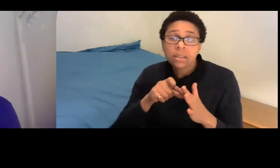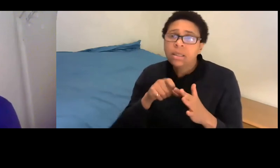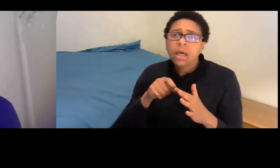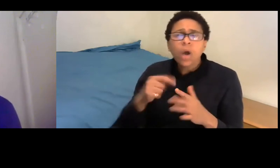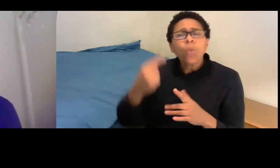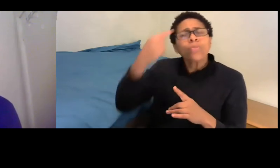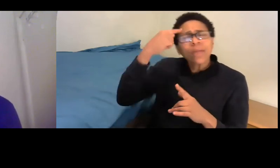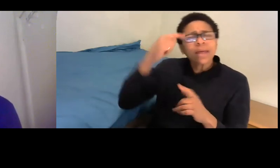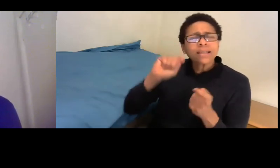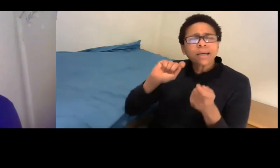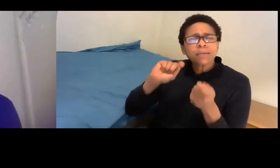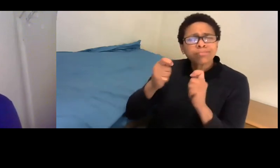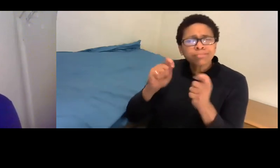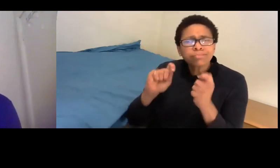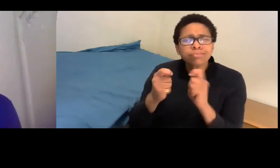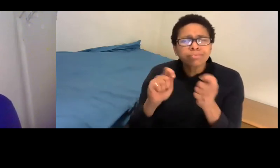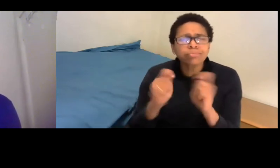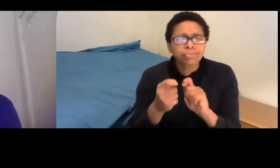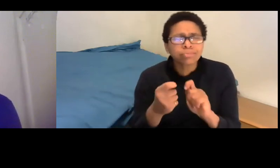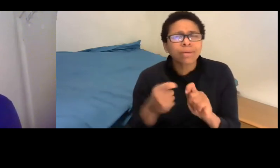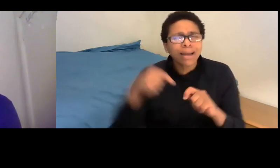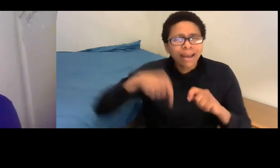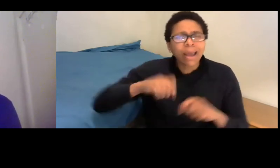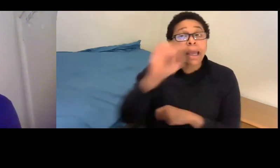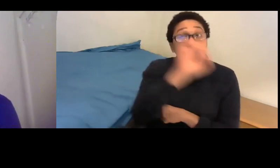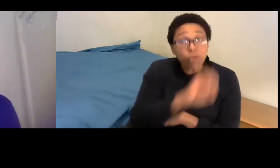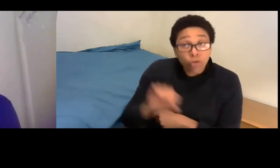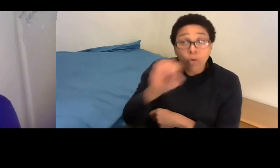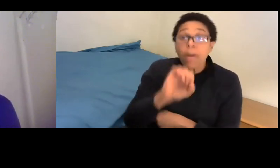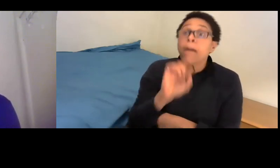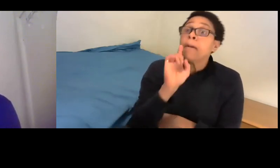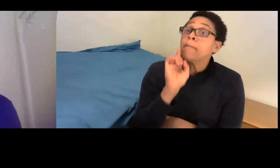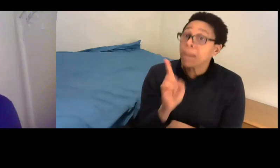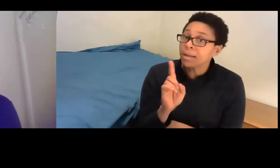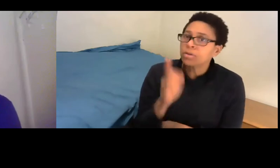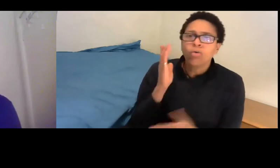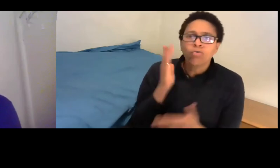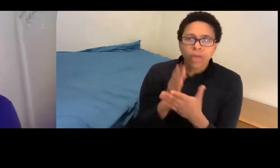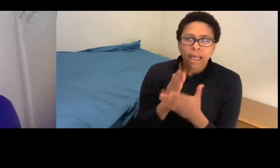Muslim in Europe. But he takes quite conservative positions on